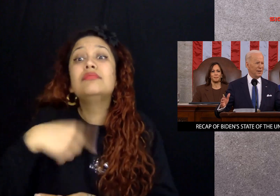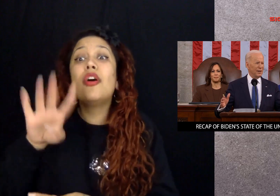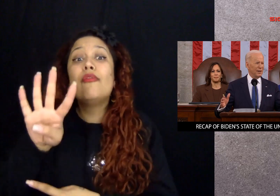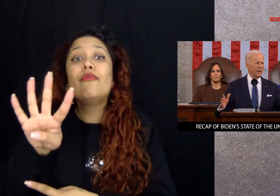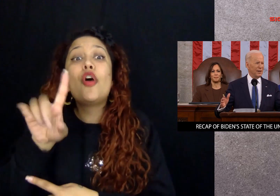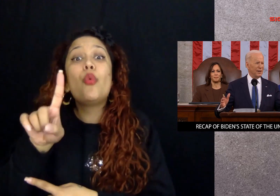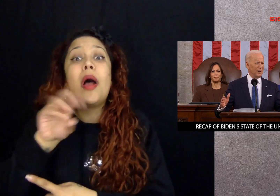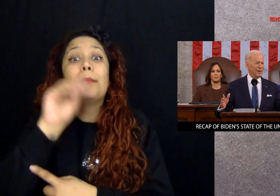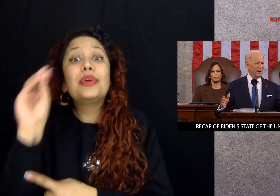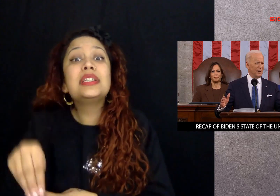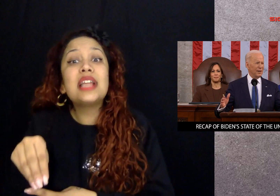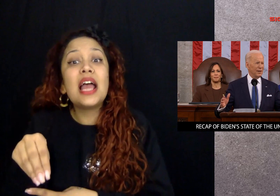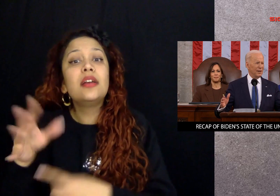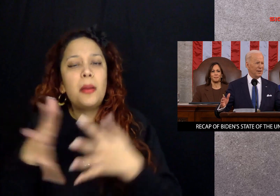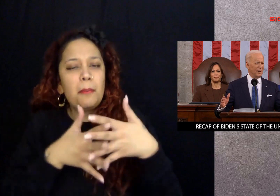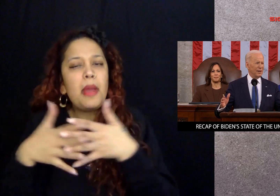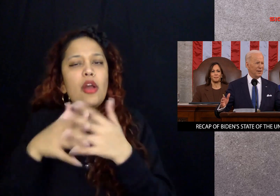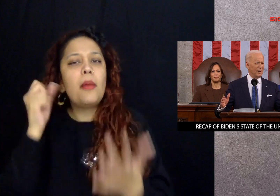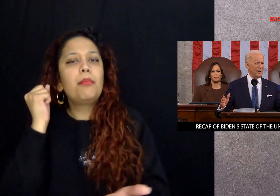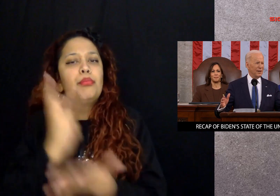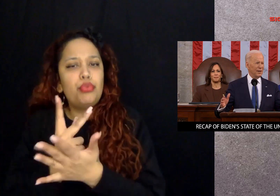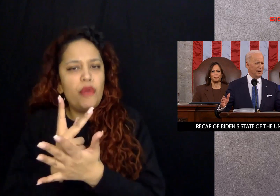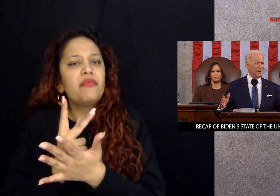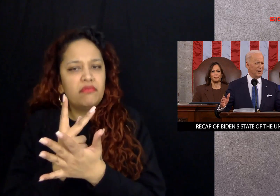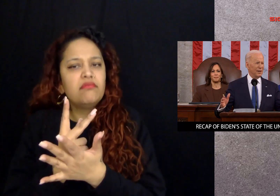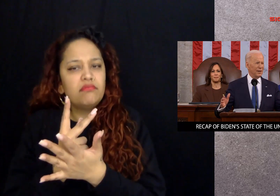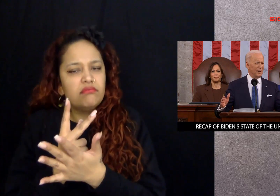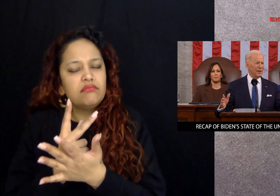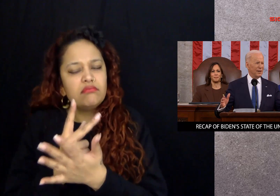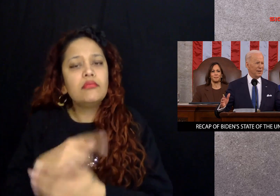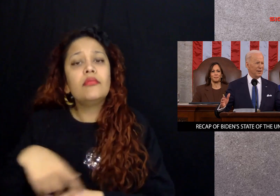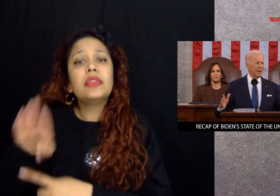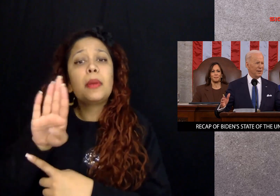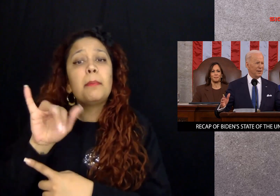according to the latest polling his approval rating is at 41%